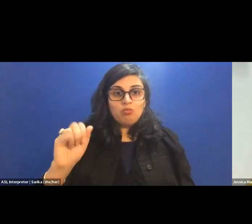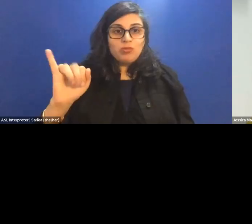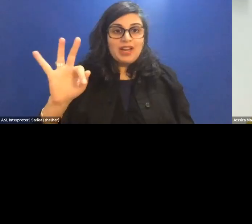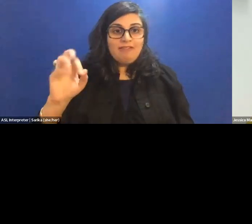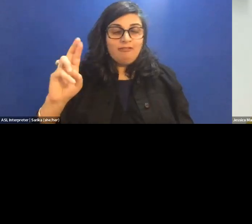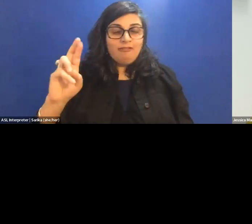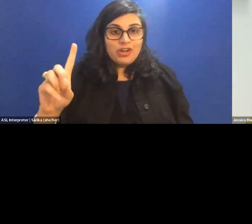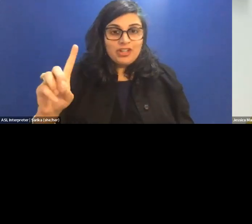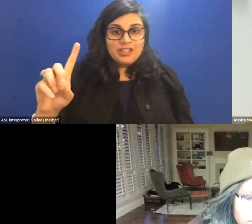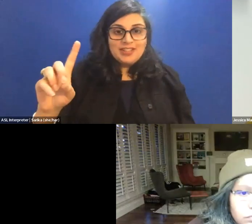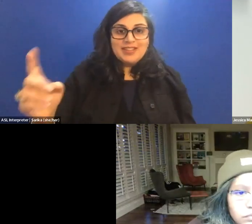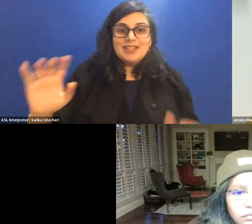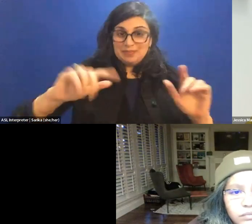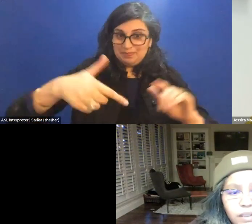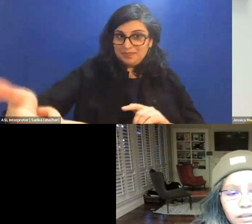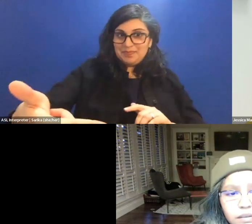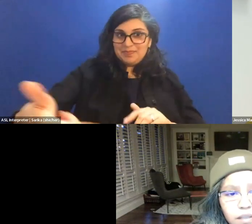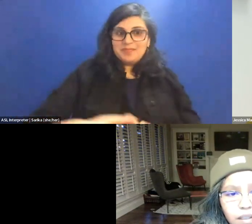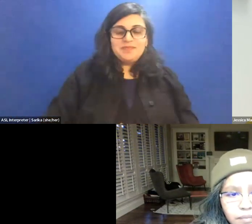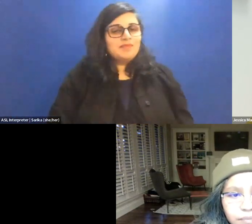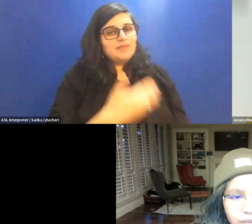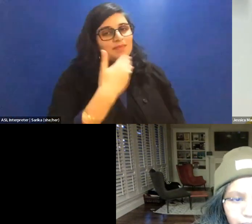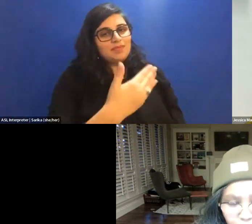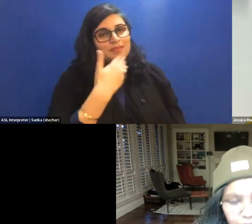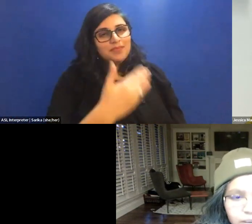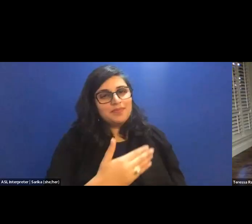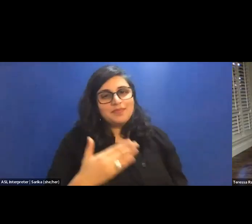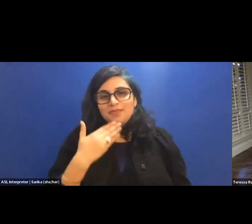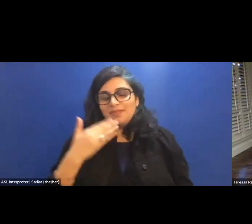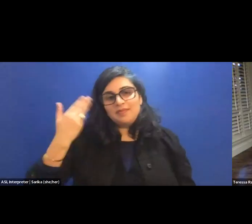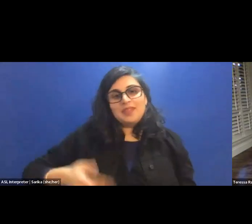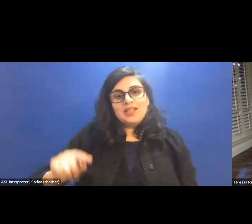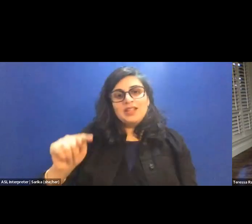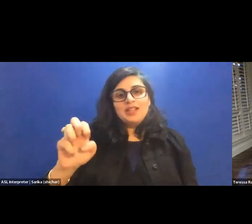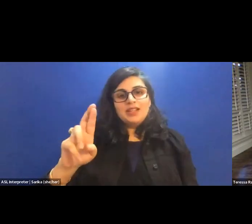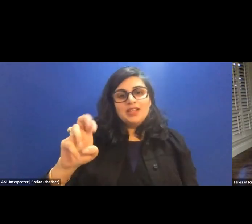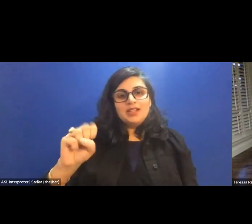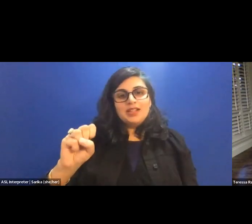name and how you are coming in to this space. First up, I have